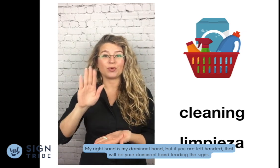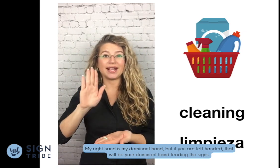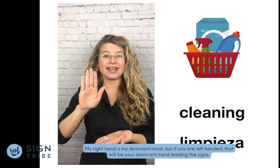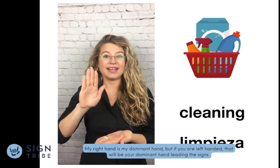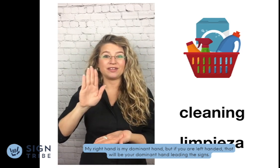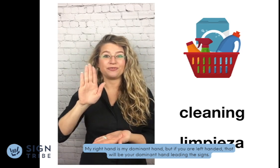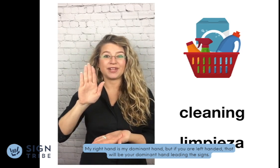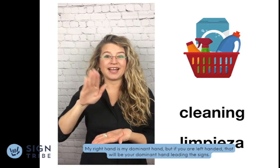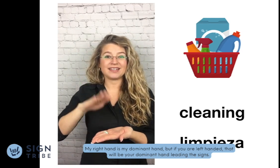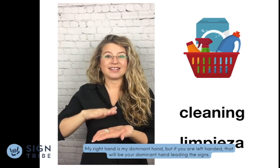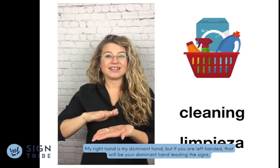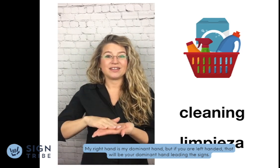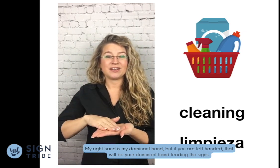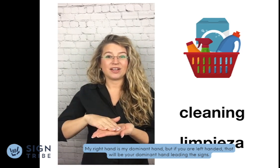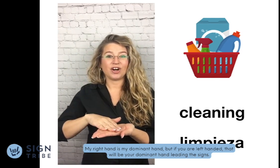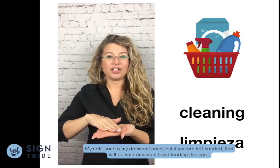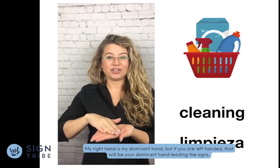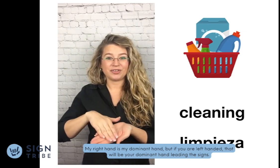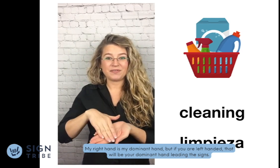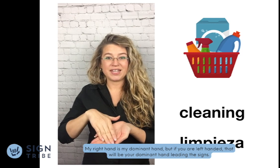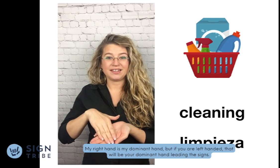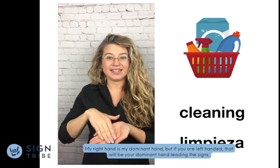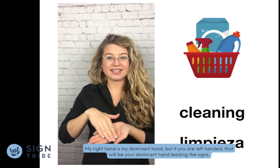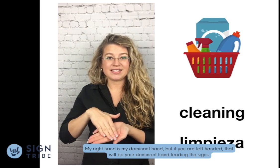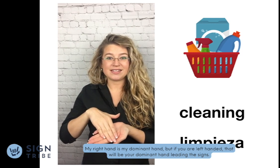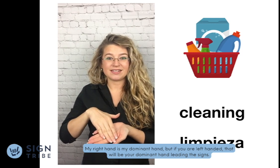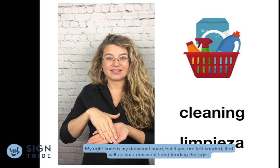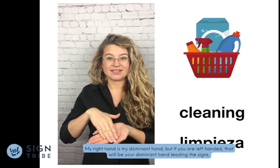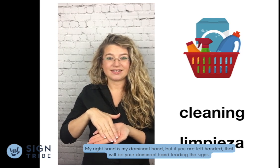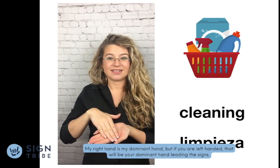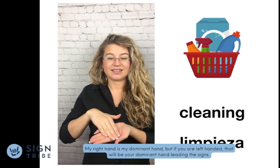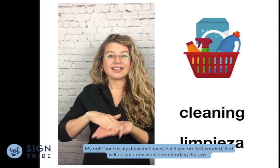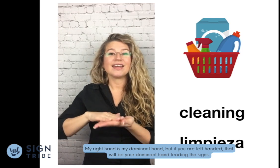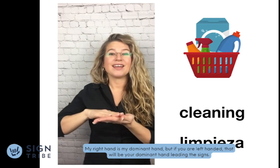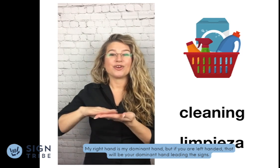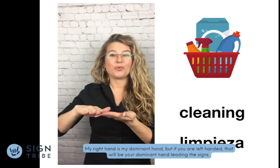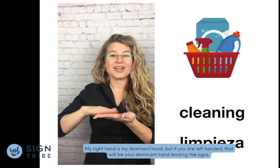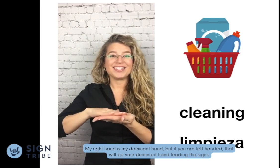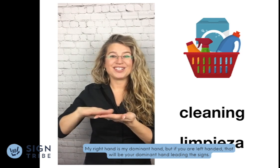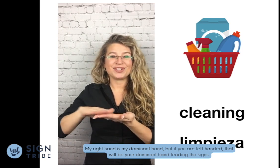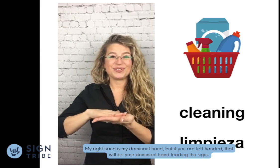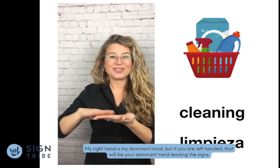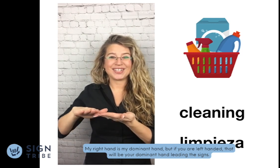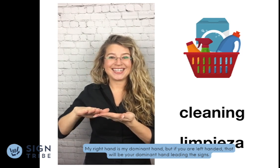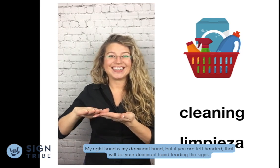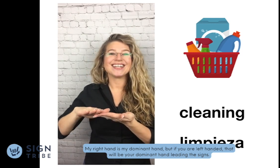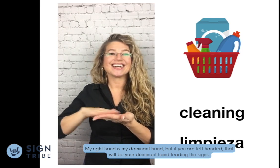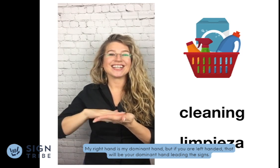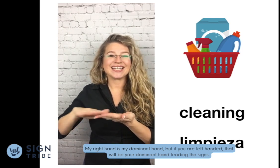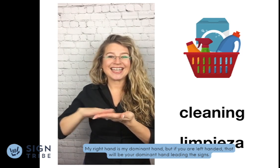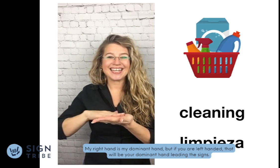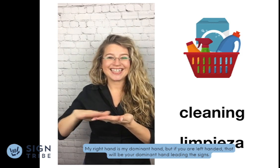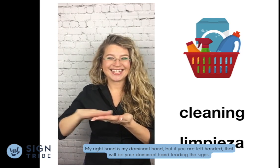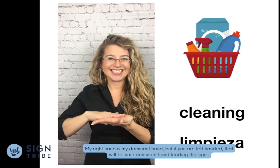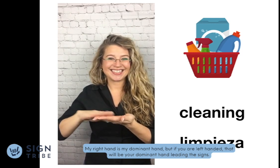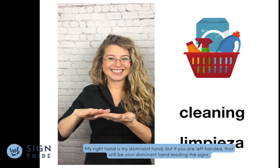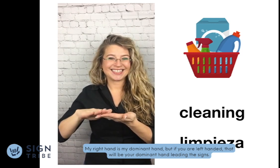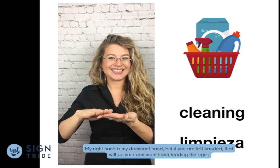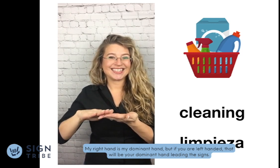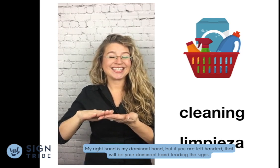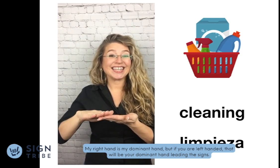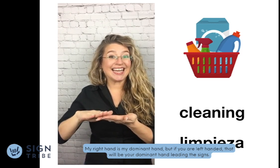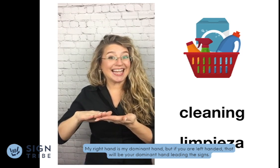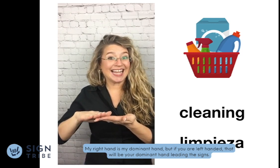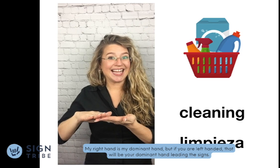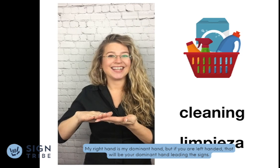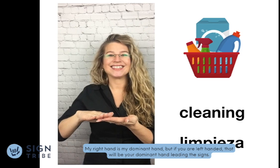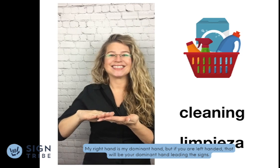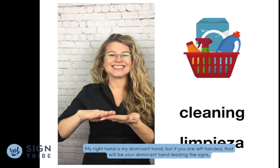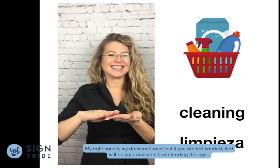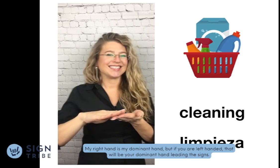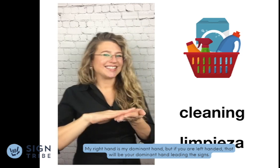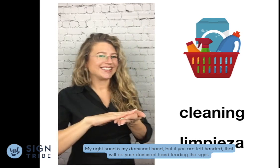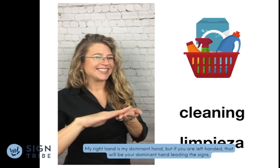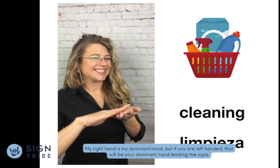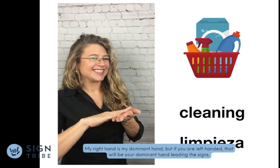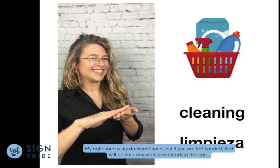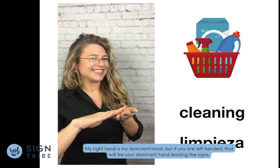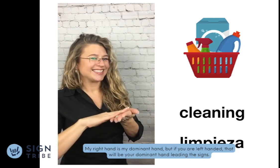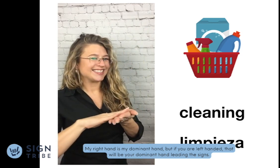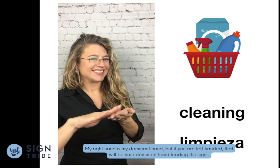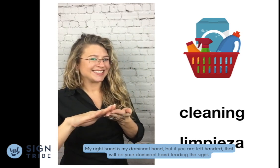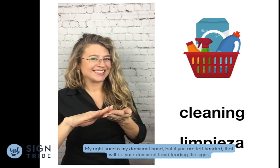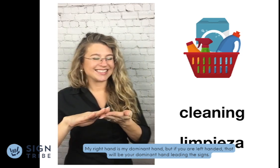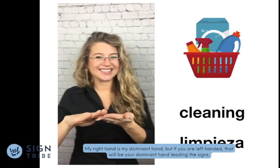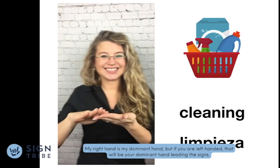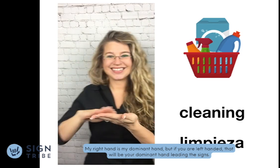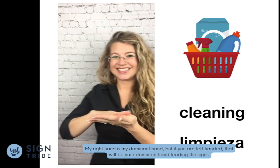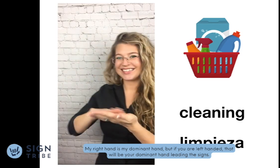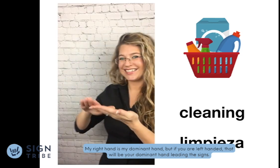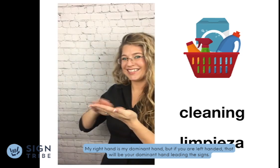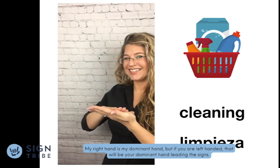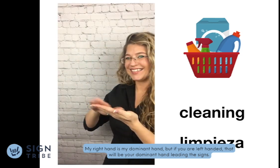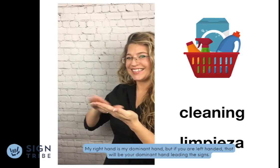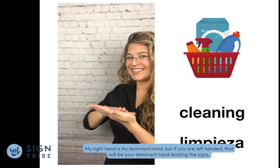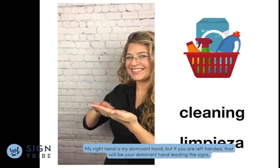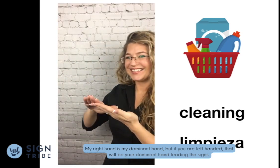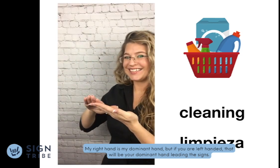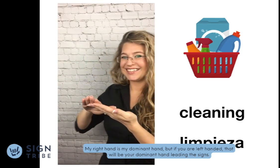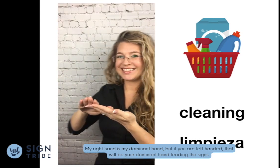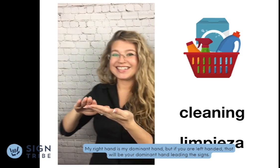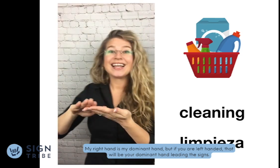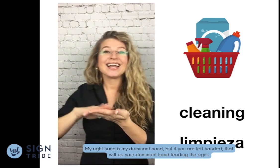right hand flat, on your left hand like this. One, two, three. Clean. Cleaning.